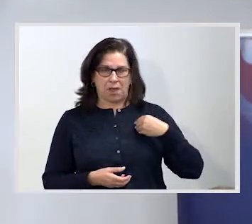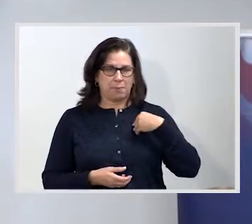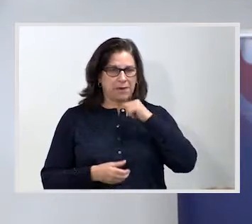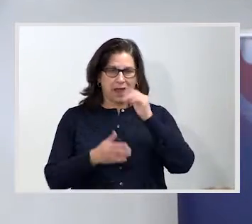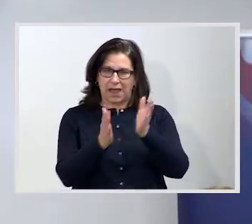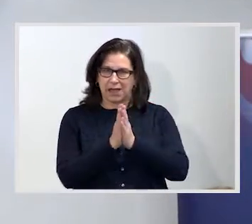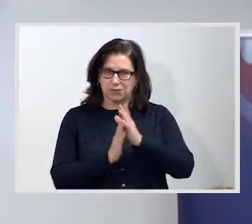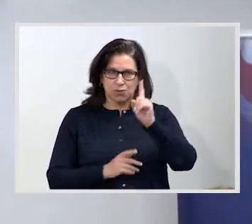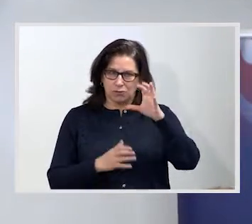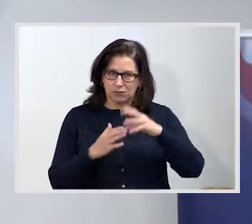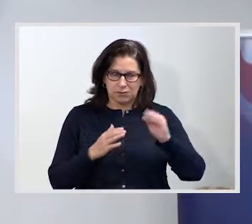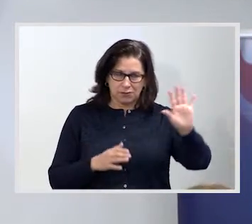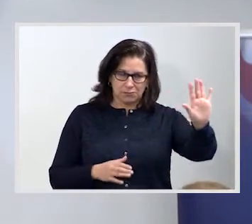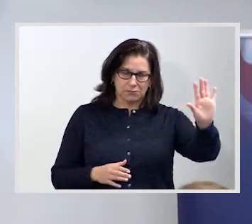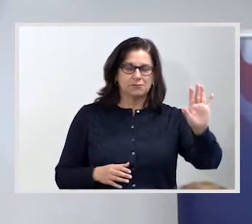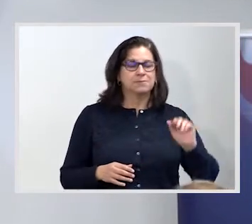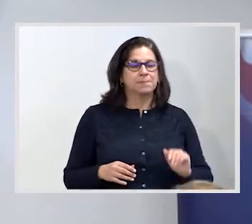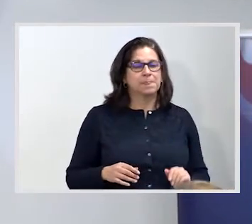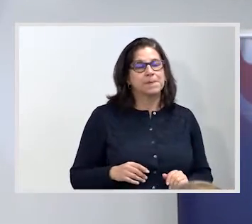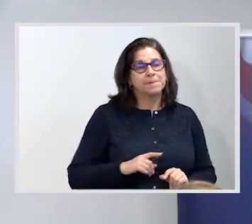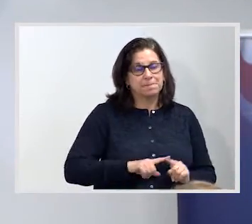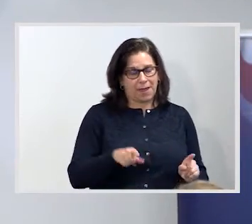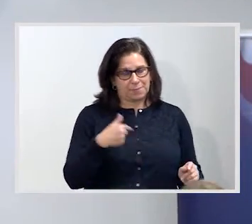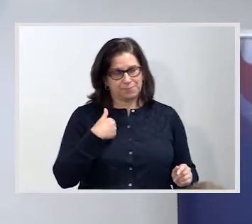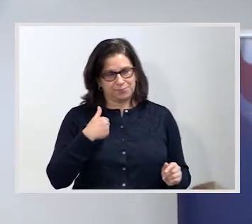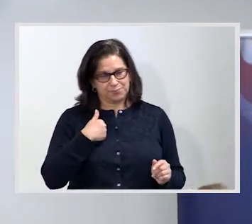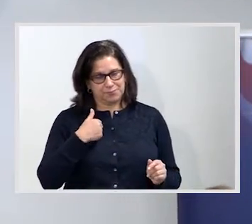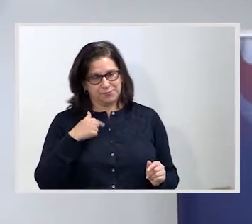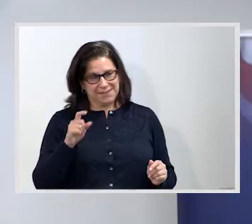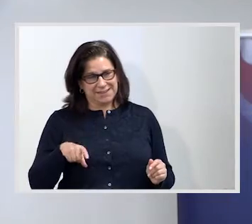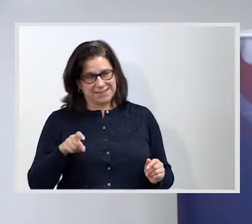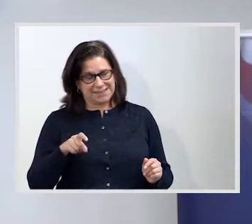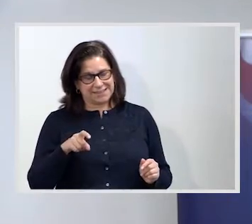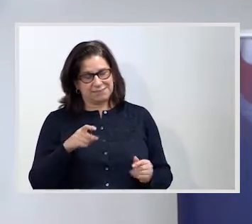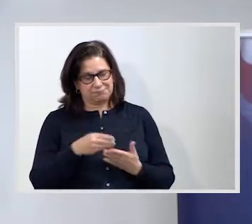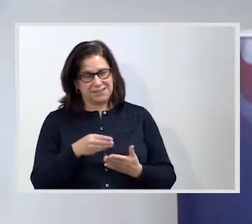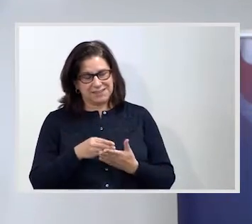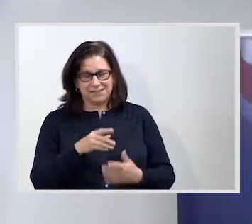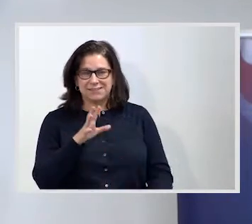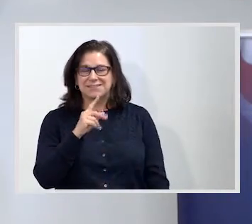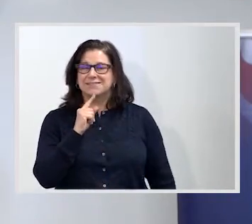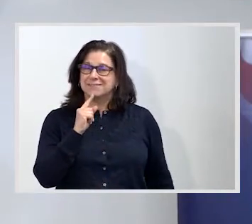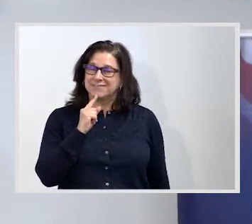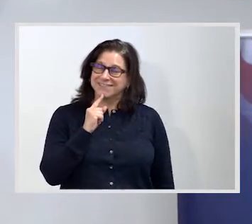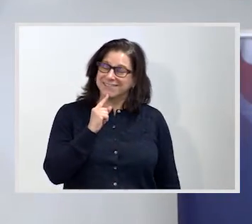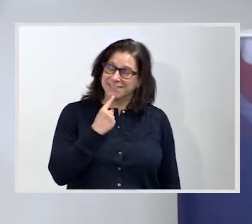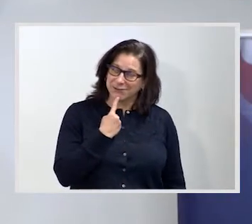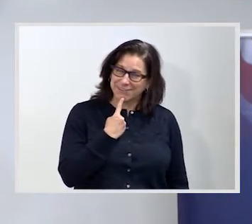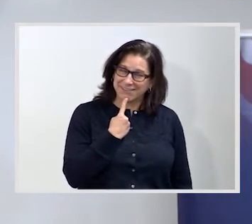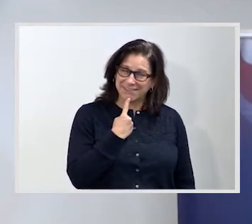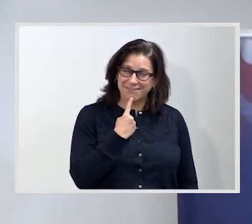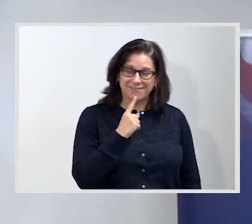WHAT I WILL SAY -- AND I DO MEAN THIS. WHEN WE MAKE BREAKTHROUGHS IN PUBLIC SAFETY, IT OFTEN COMES